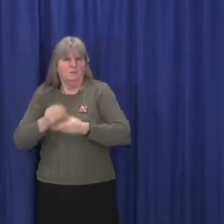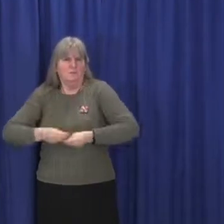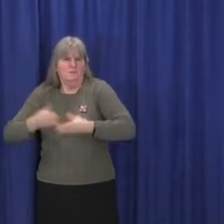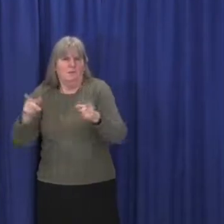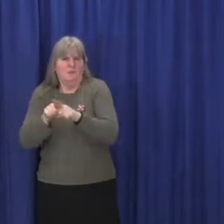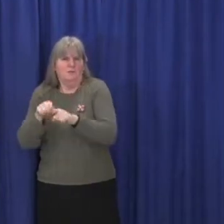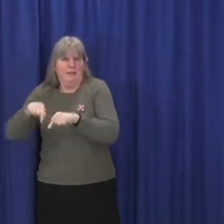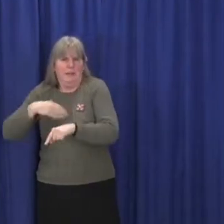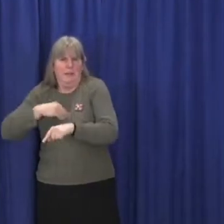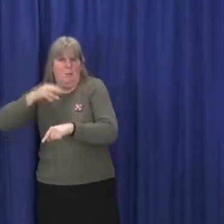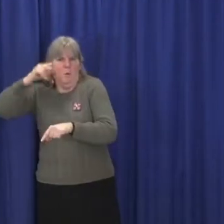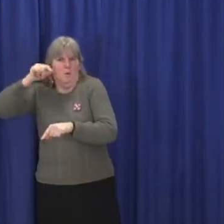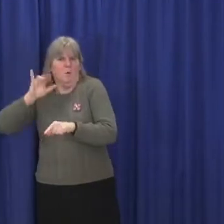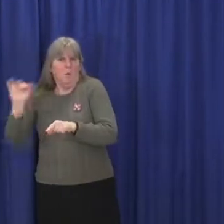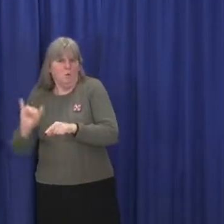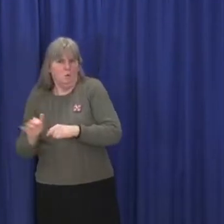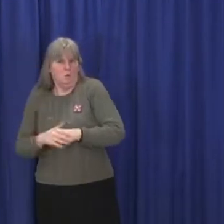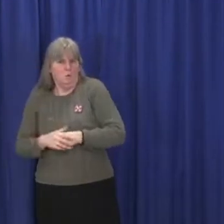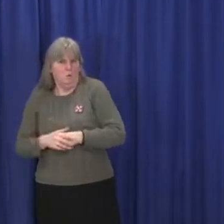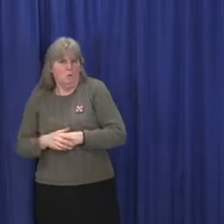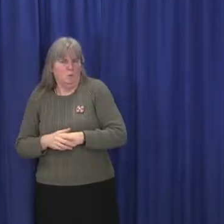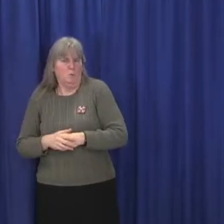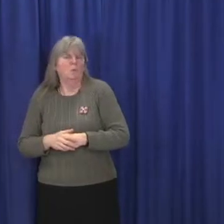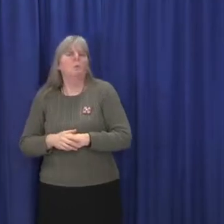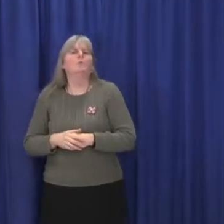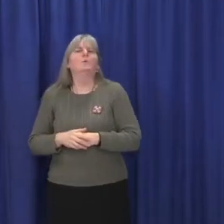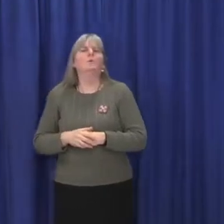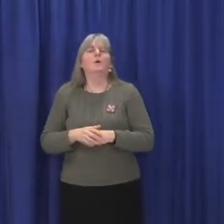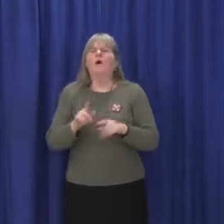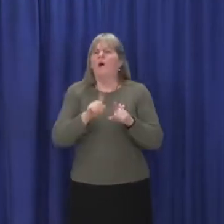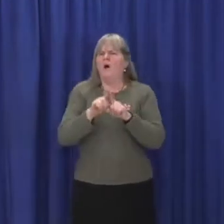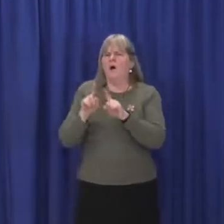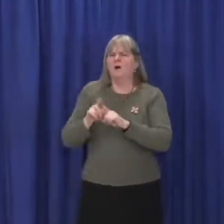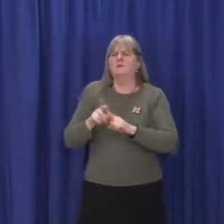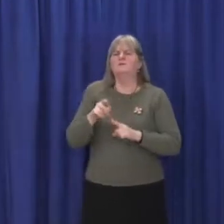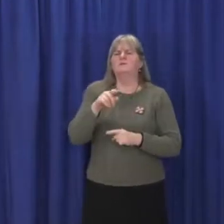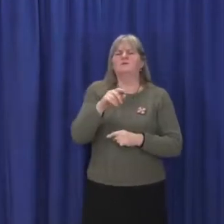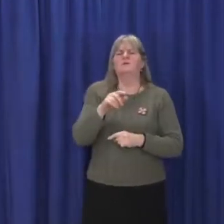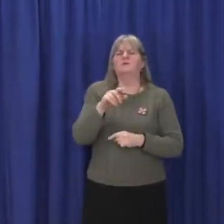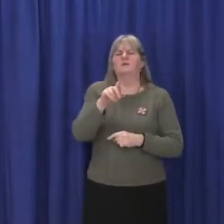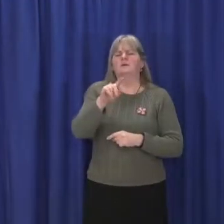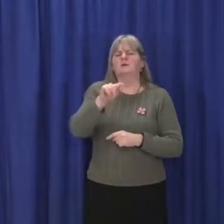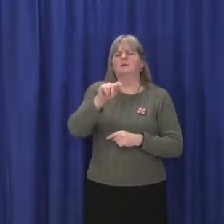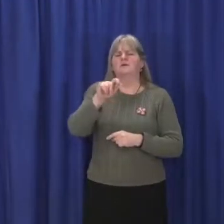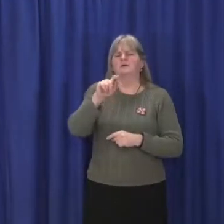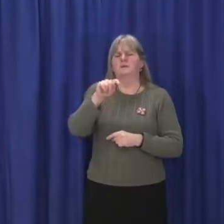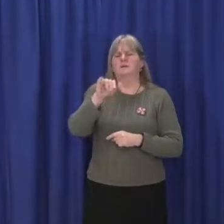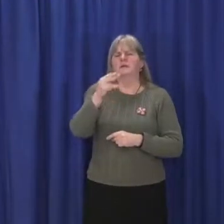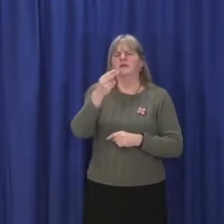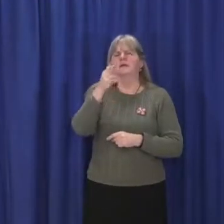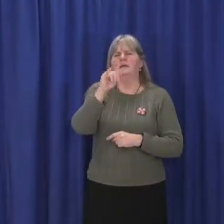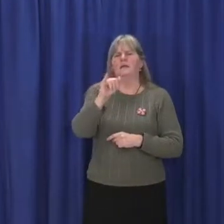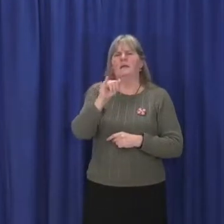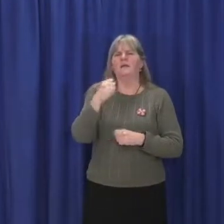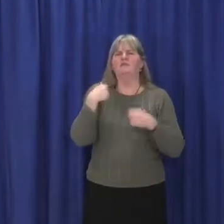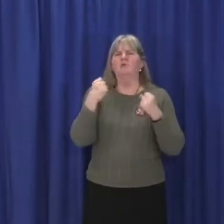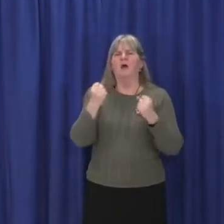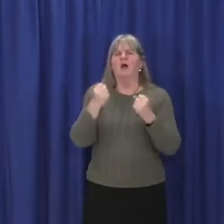to be available in Whitehorse at the Takhini Arena drive-thru for symptomatic Yukoners. Thank you to everyone